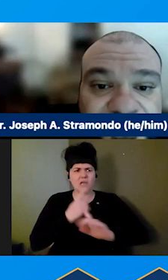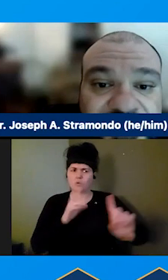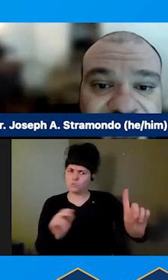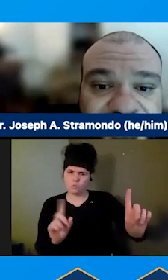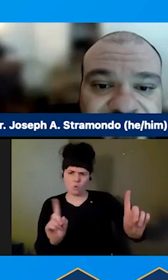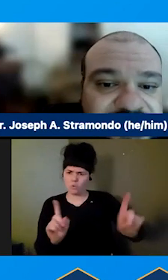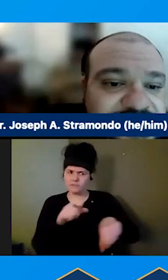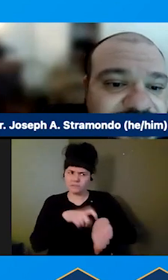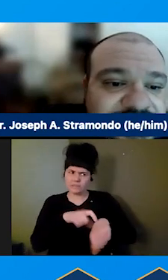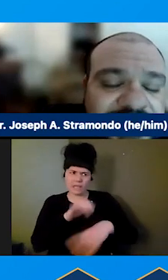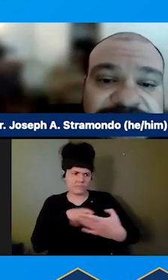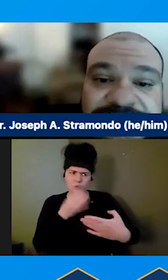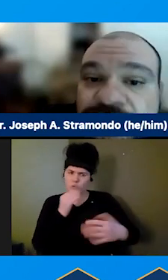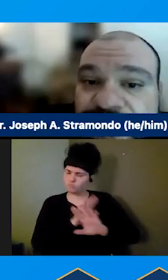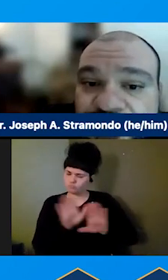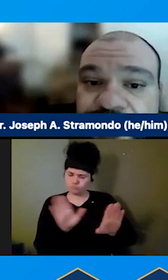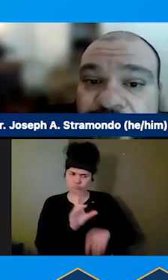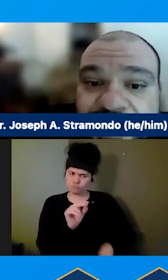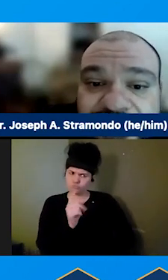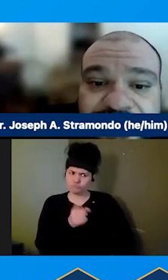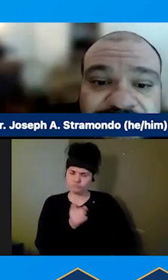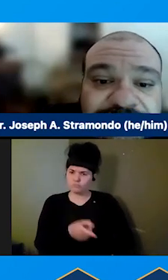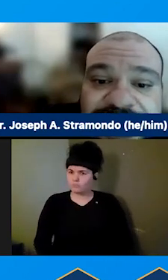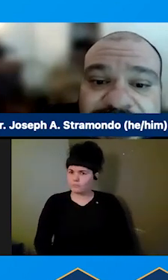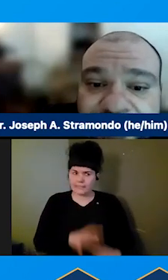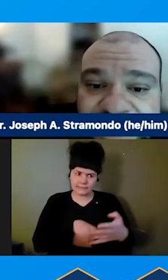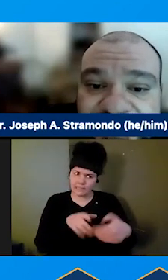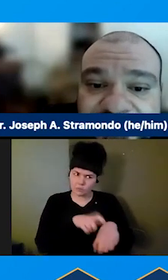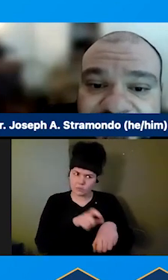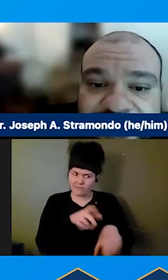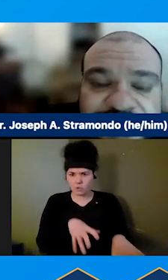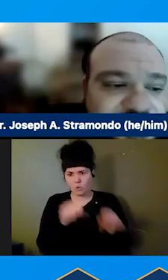to eat. This is not the time scheduled for you to go out. For you to get out of bed. For